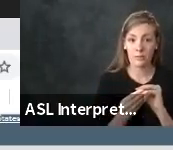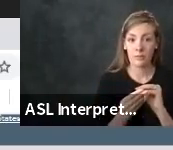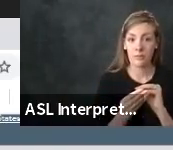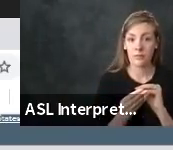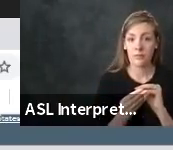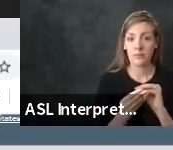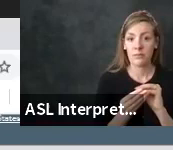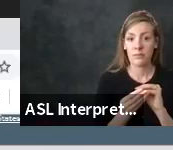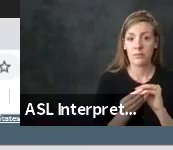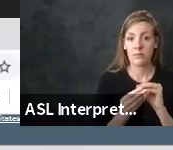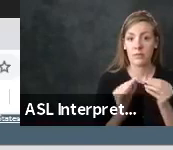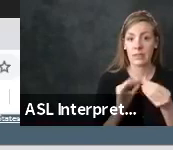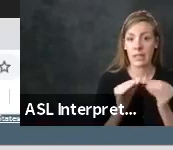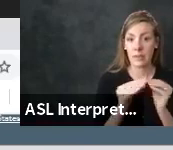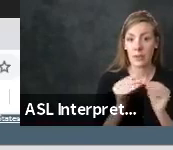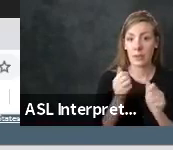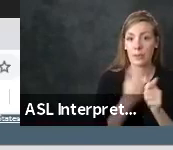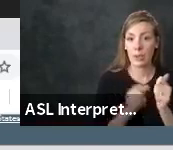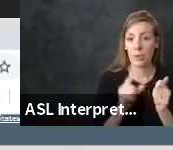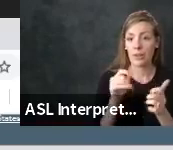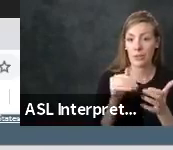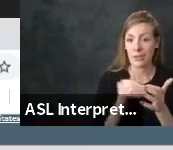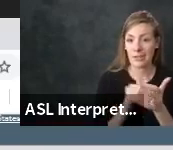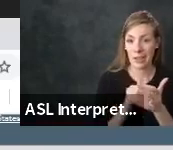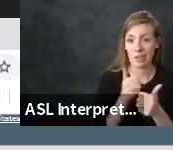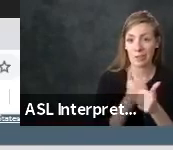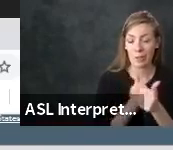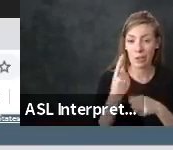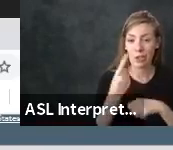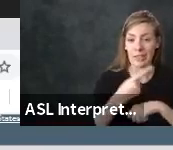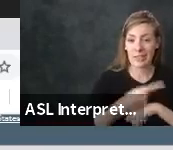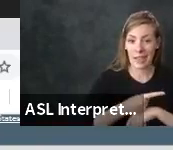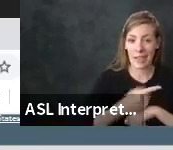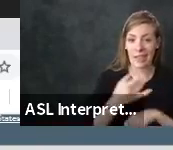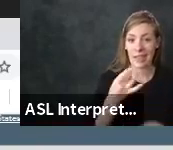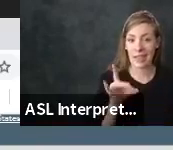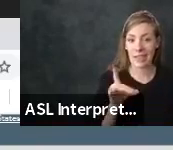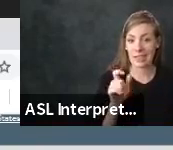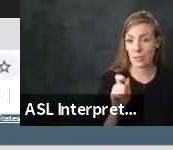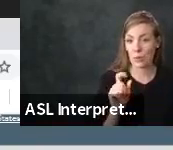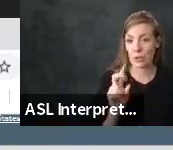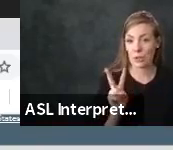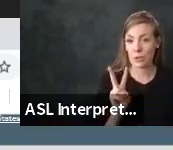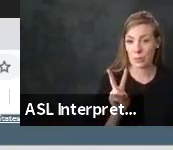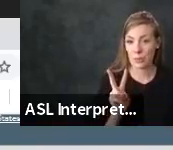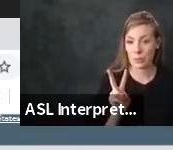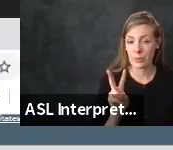So number of cases for 100,000 residents per day, we're at 18.2. And then you can